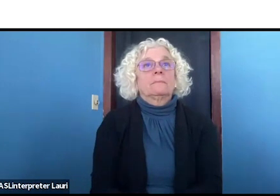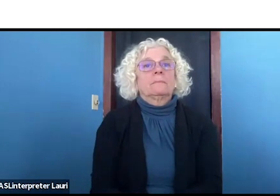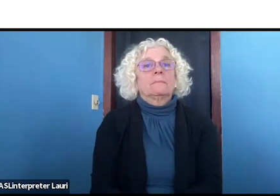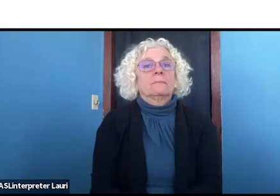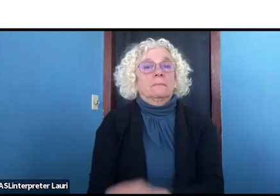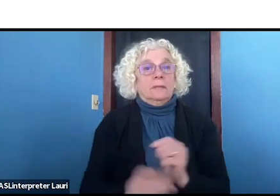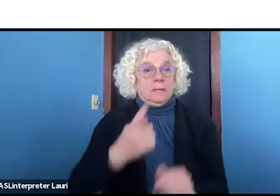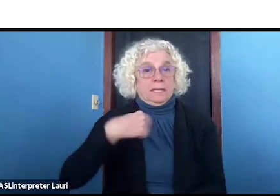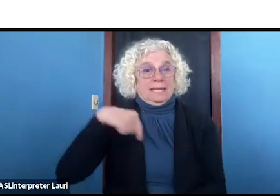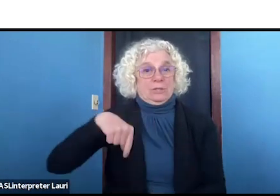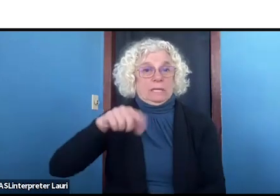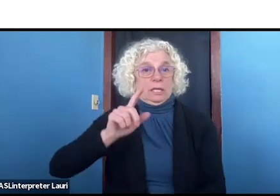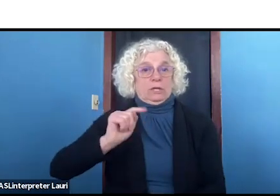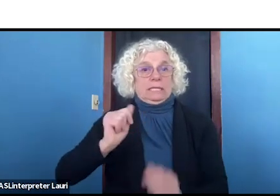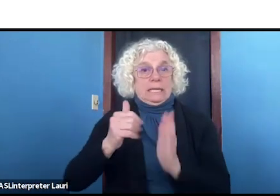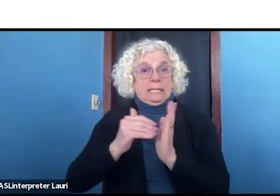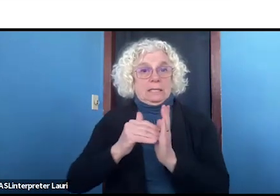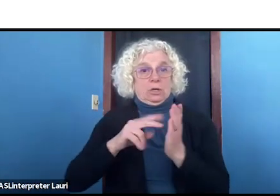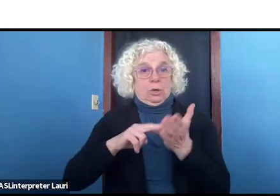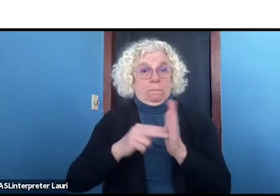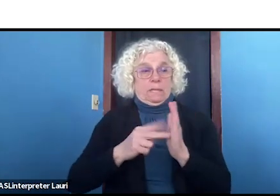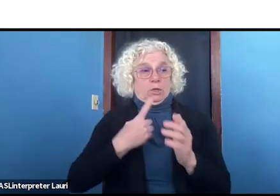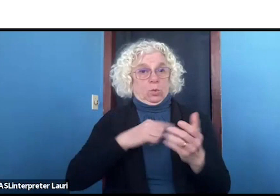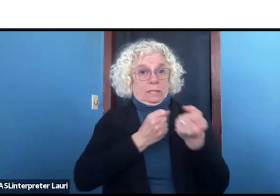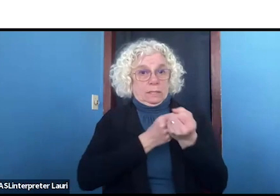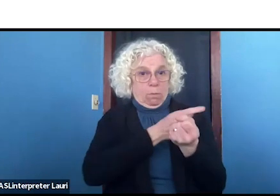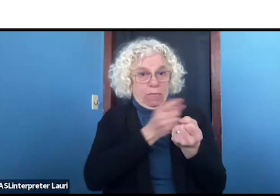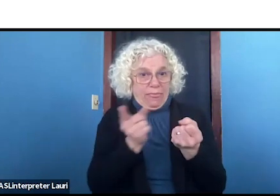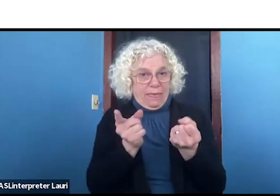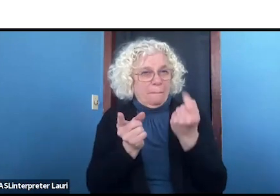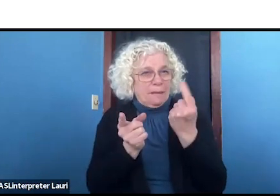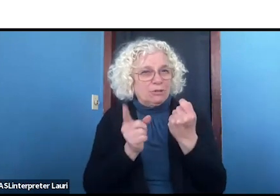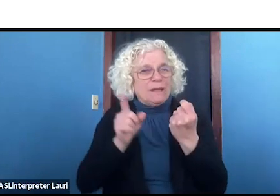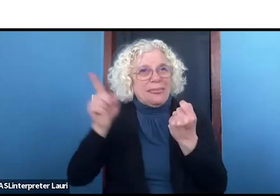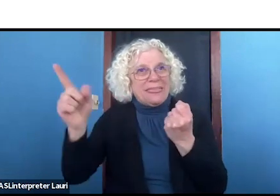not only are they supporting us, but we're supporting them and we're supporting their commitment to equity here.